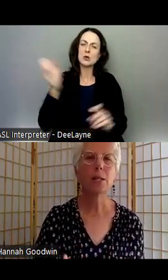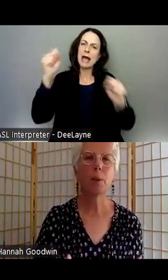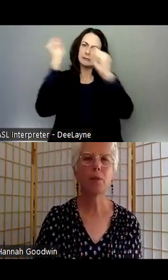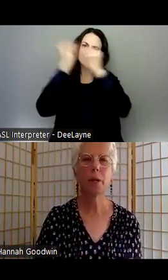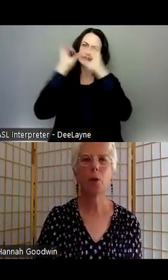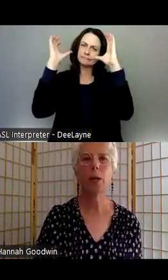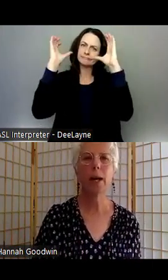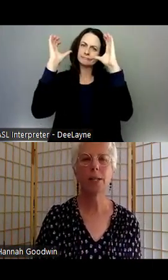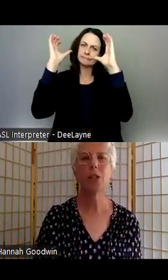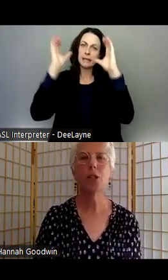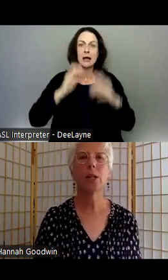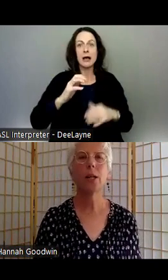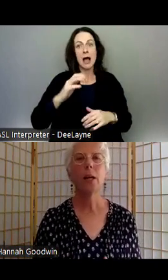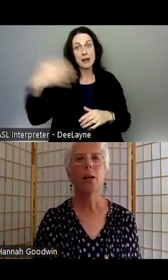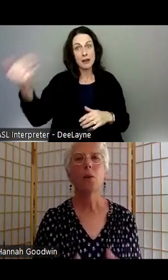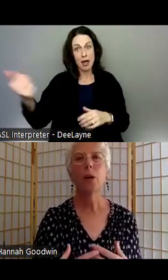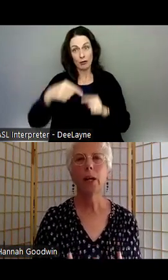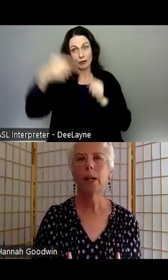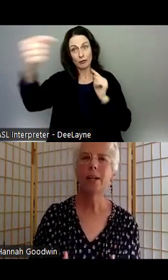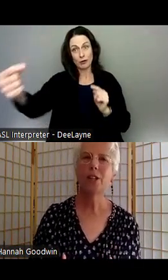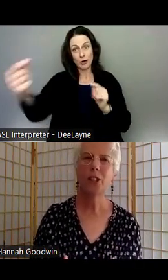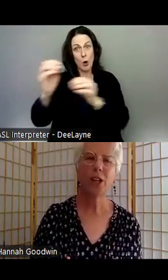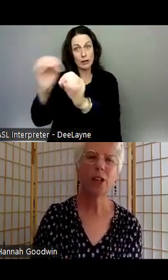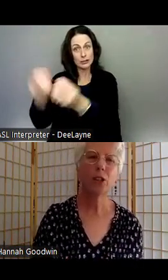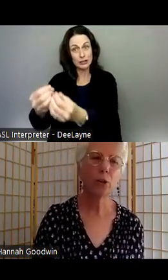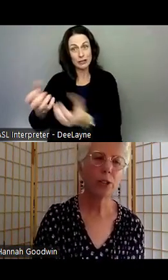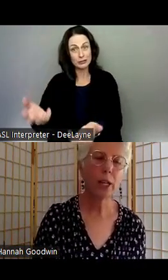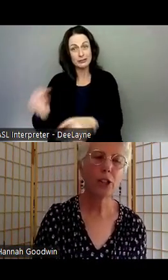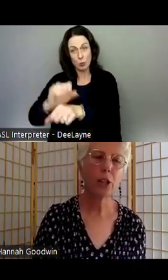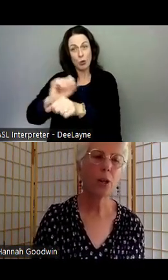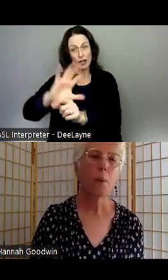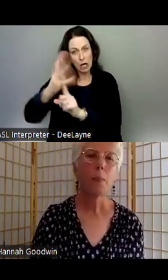someone from an organization working in the cultural sector